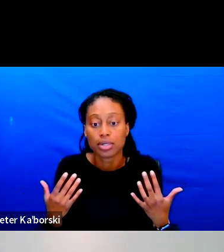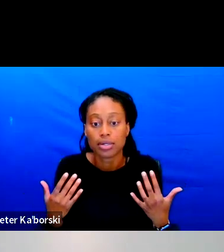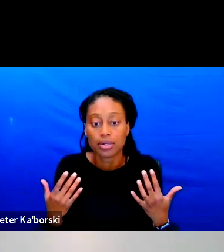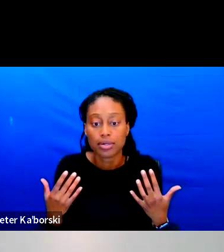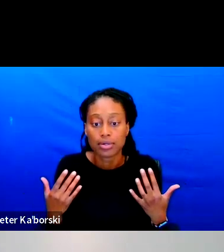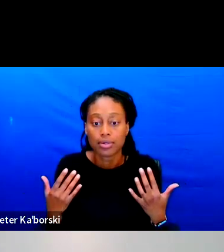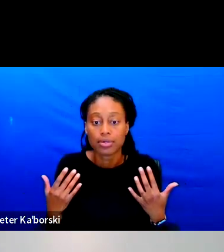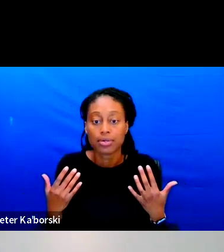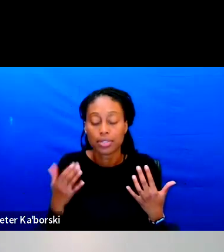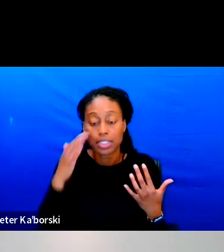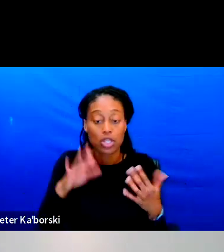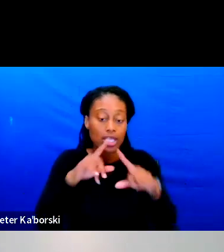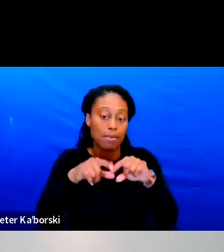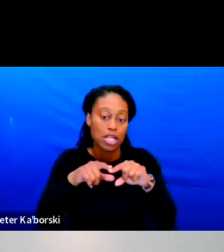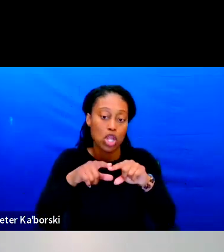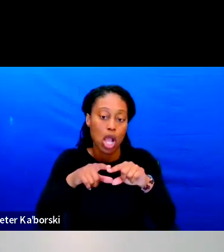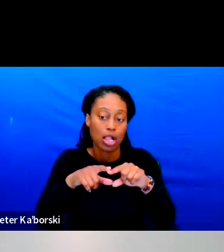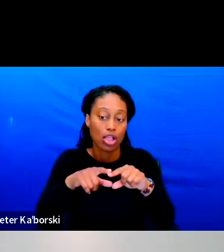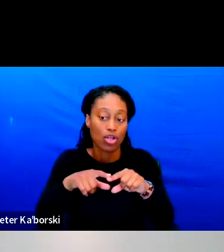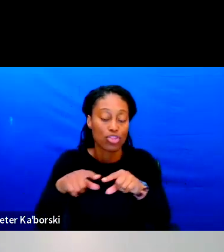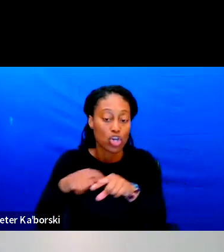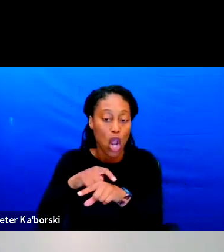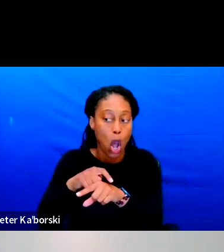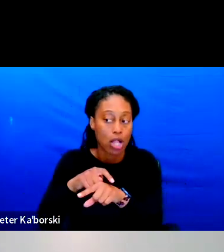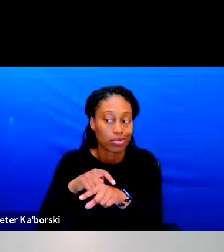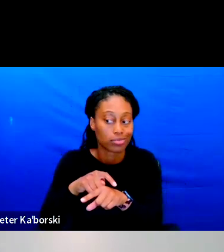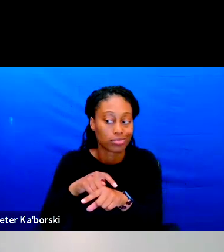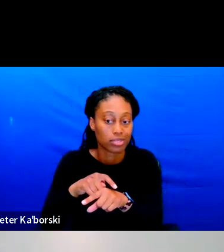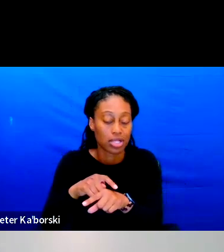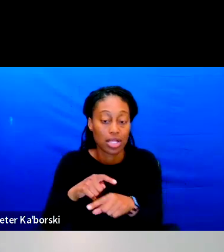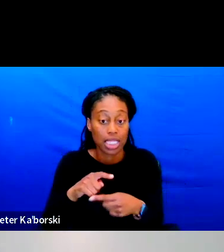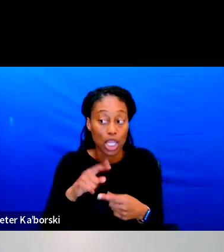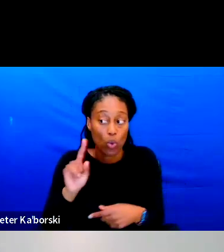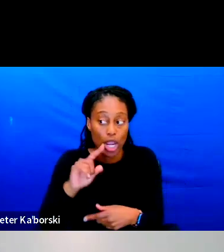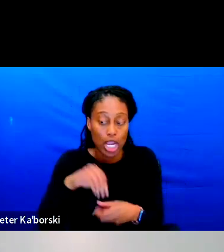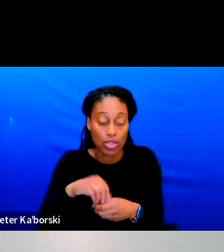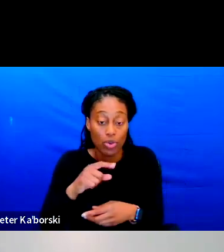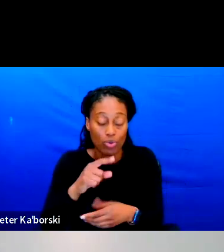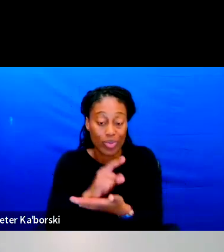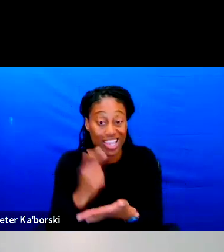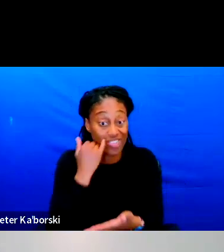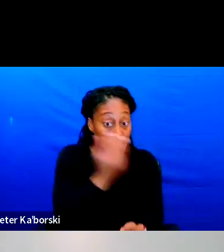Selina Butcher: you know, depending on where it. The call falls out in the in the week, of course, like if it's like a Monday or Tuesday. I try to get back